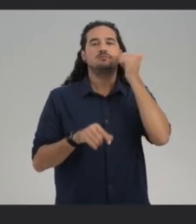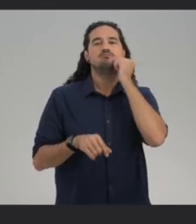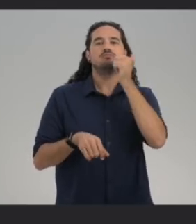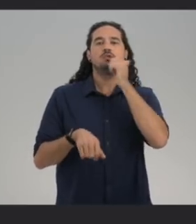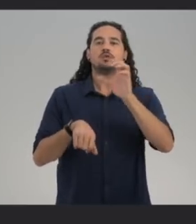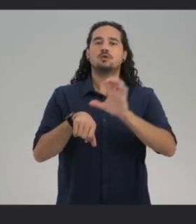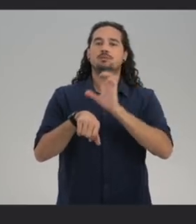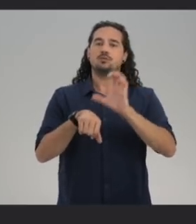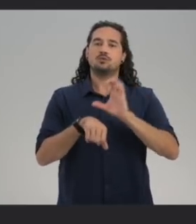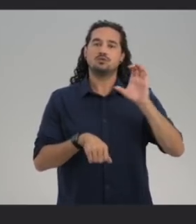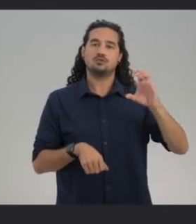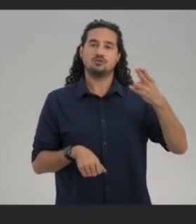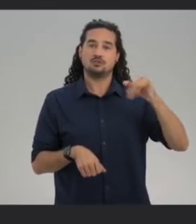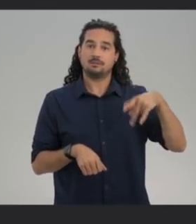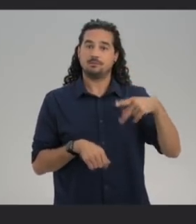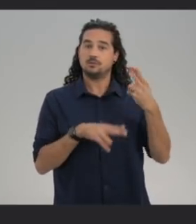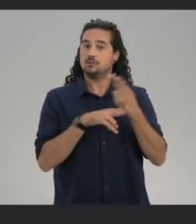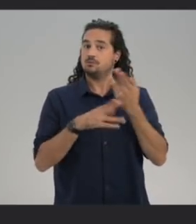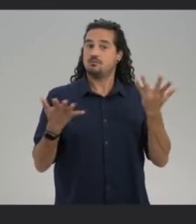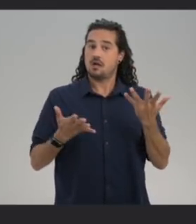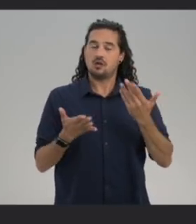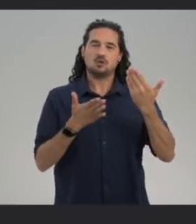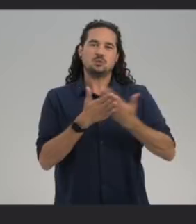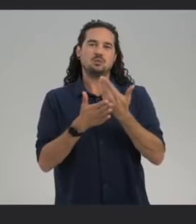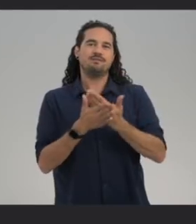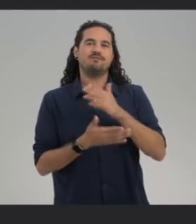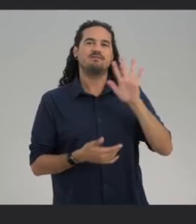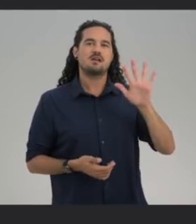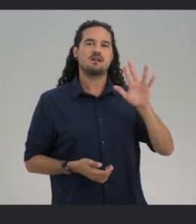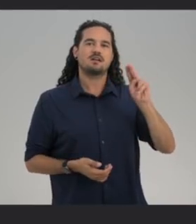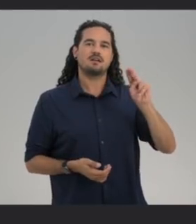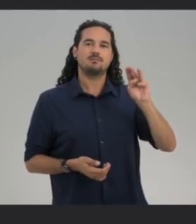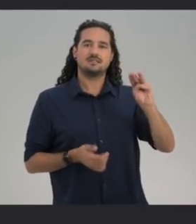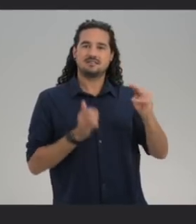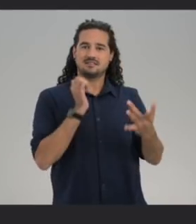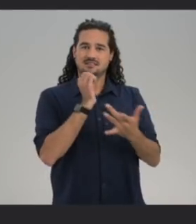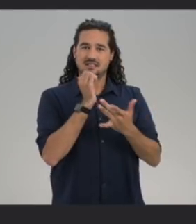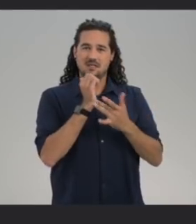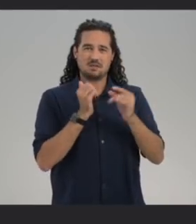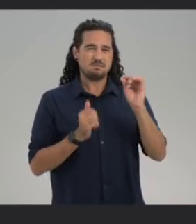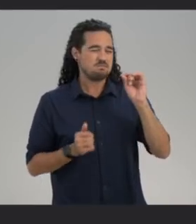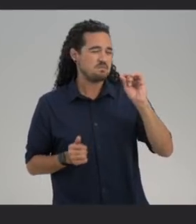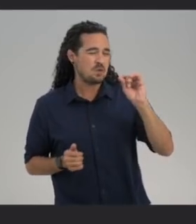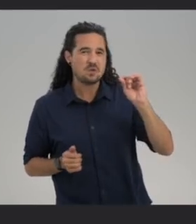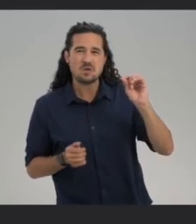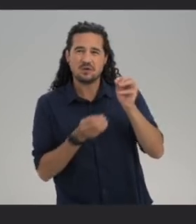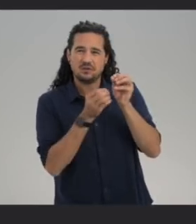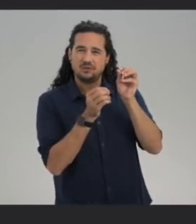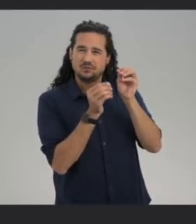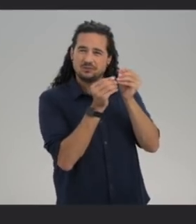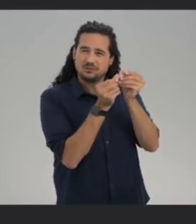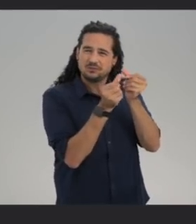built using the industry-leading 5-nanometer process technology. With incredibly small transistors measured at an atomic scale,